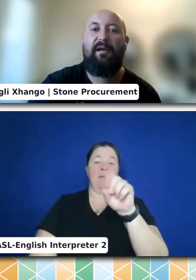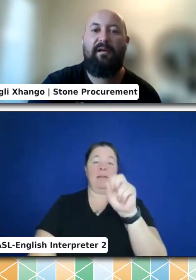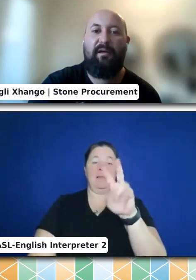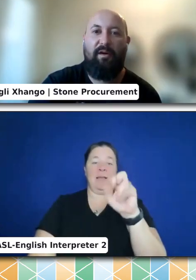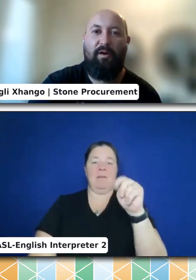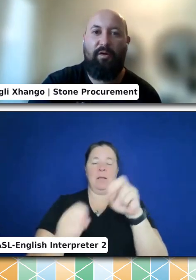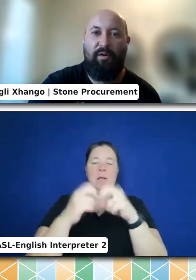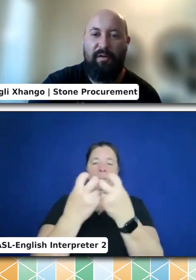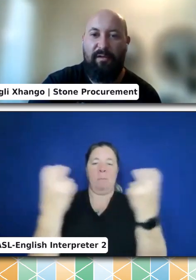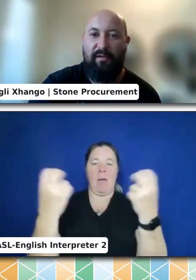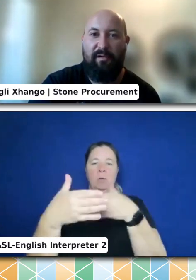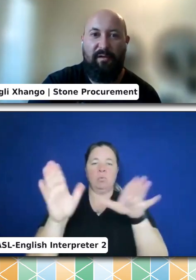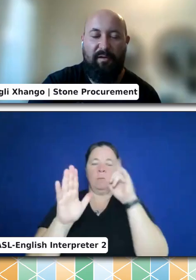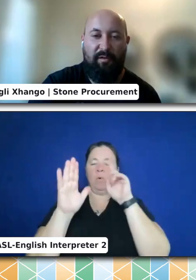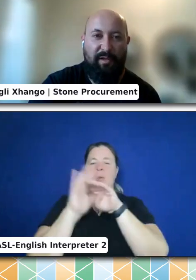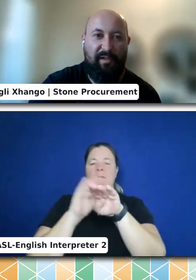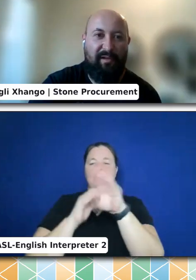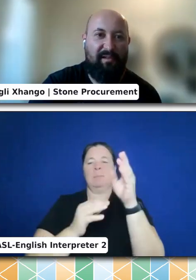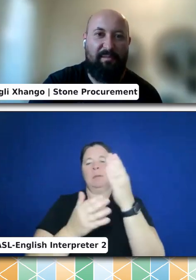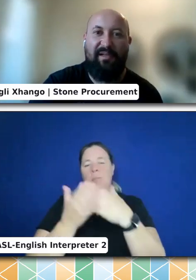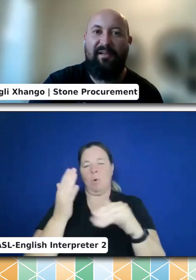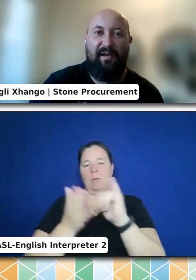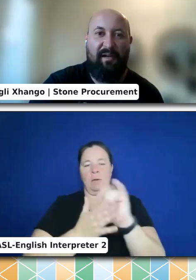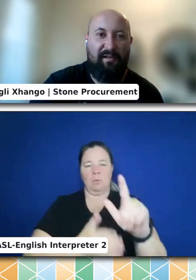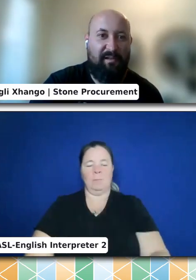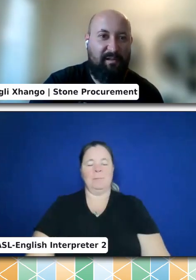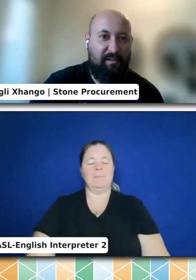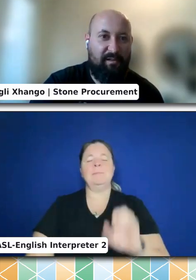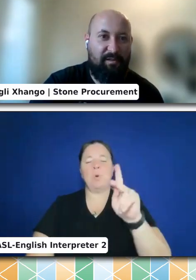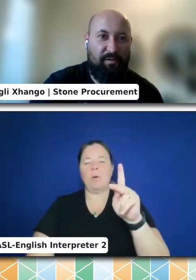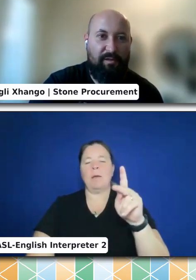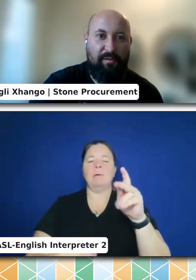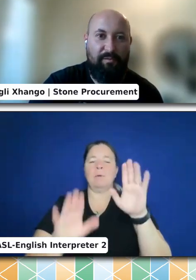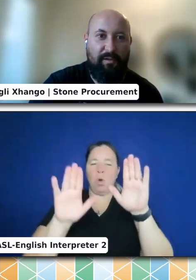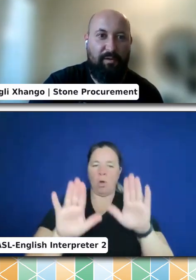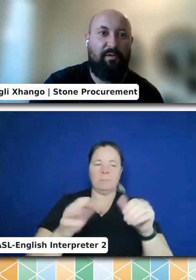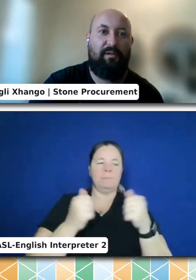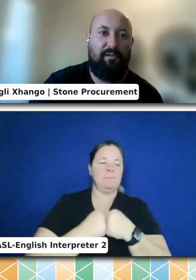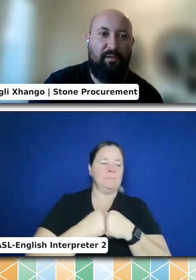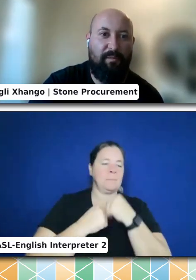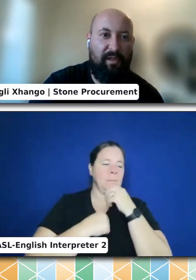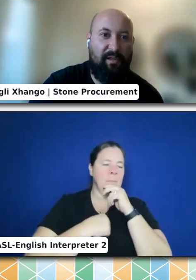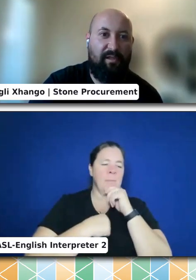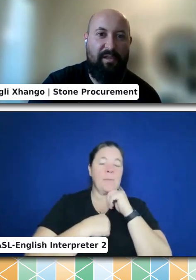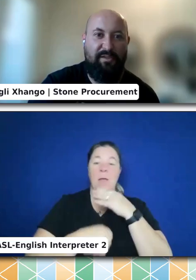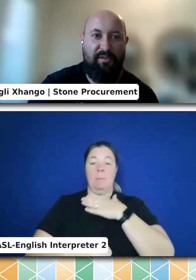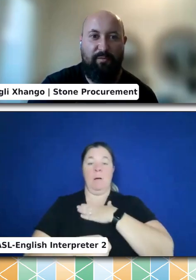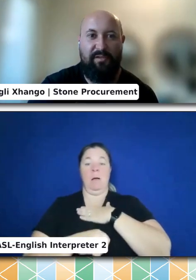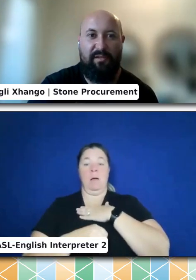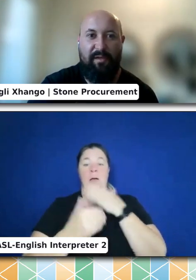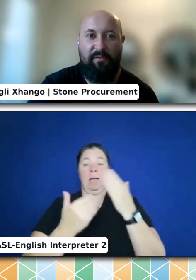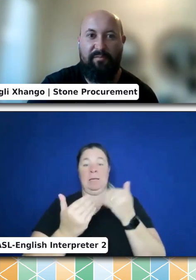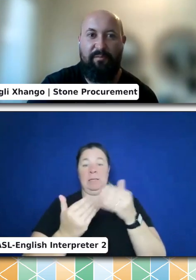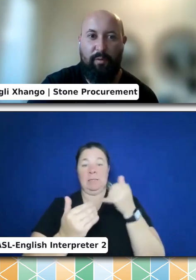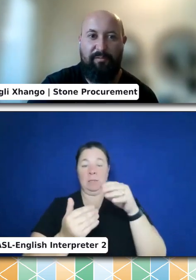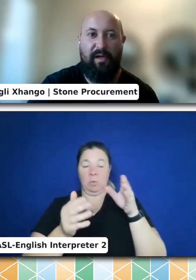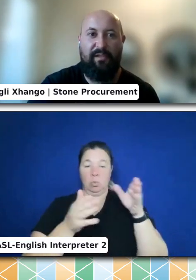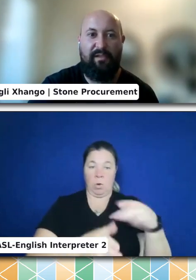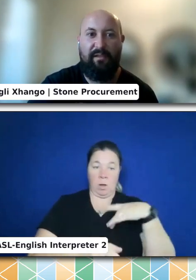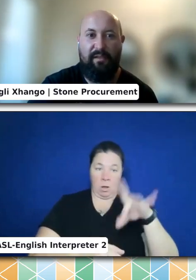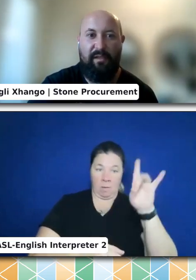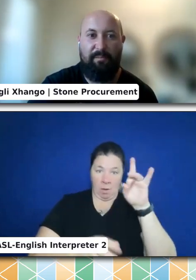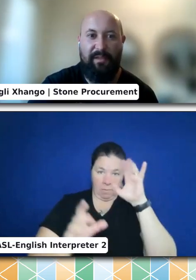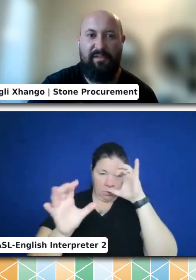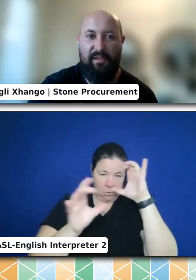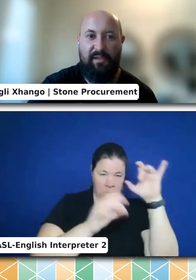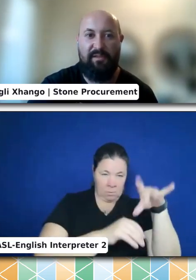Oh, okay, awesome. Uh, alright, so here we go. So my easiest ways that I've found for finding, uh, bids is.